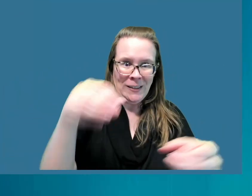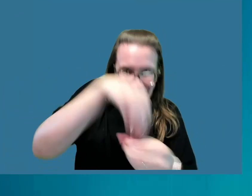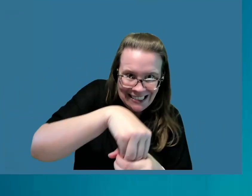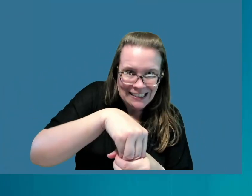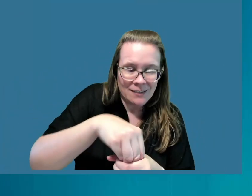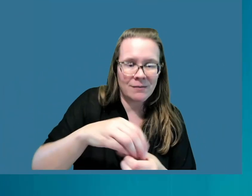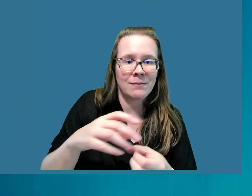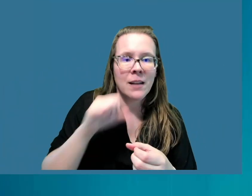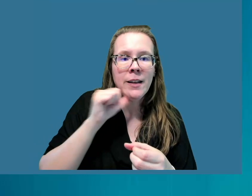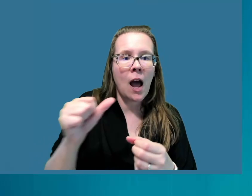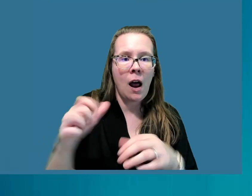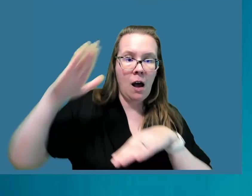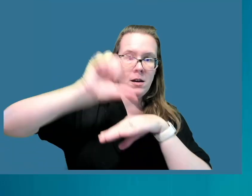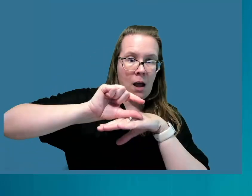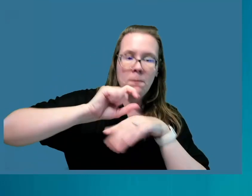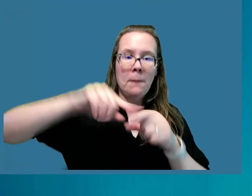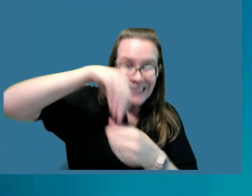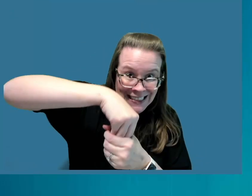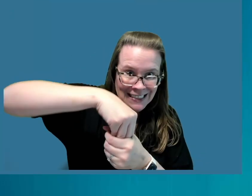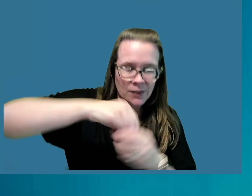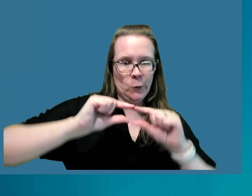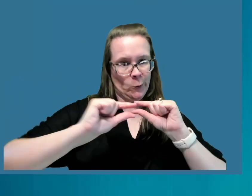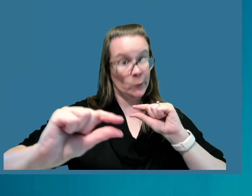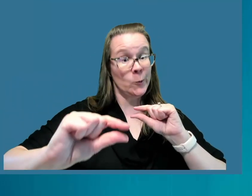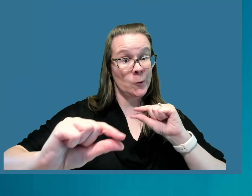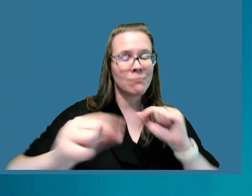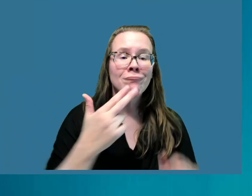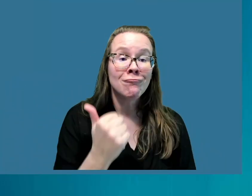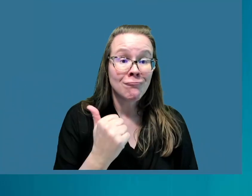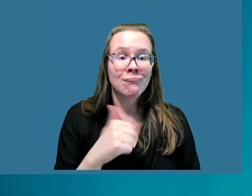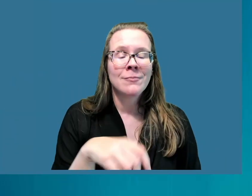going to, like, sink into the surface of the base layer. They're not going to sit on top,